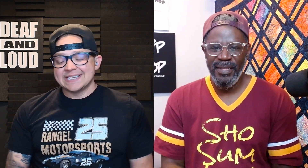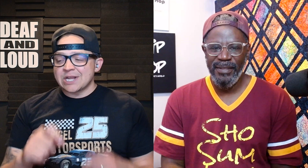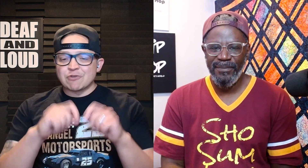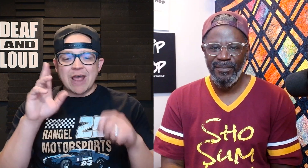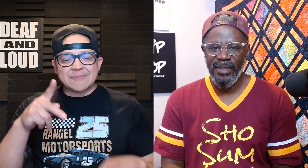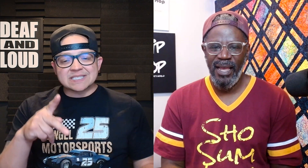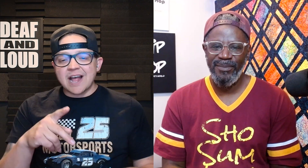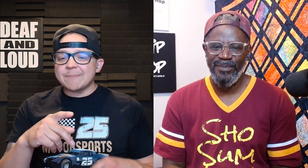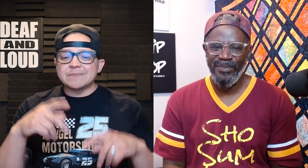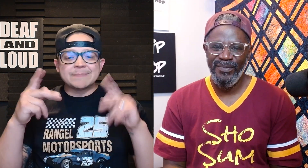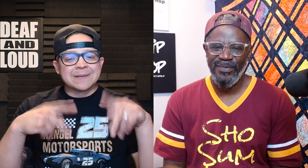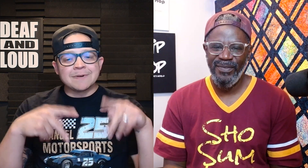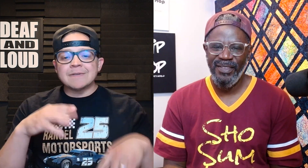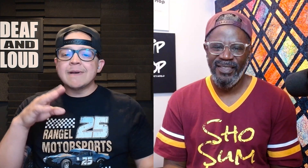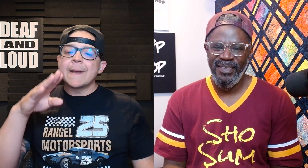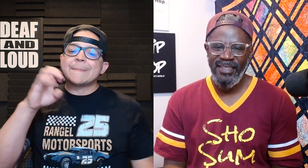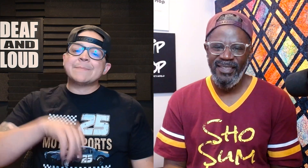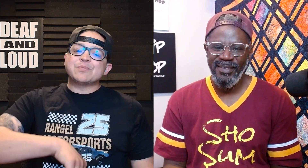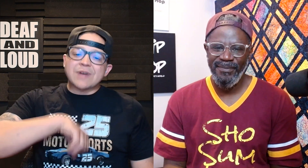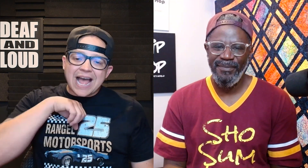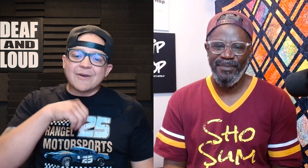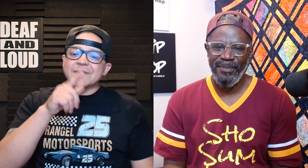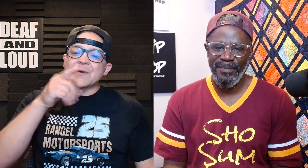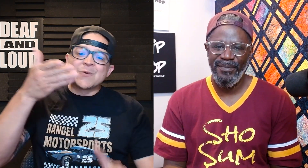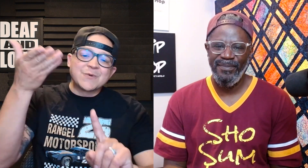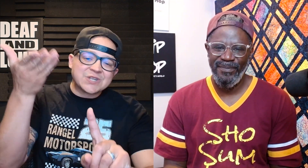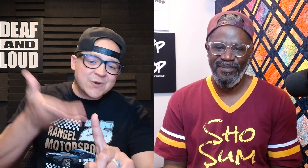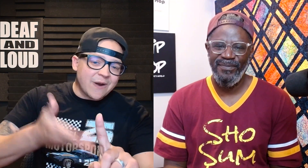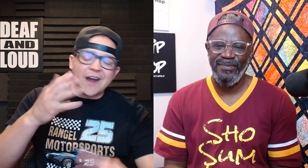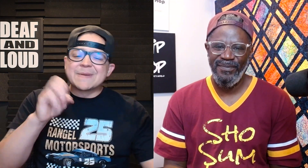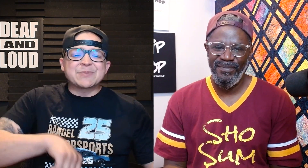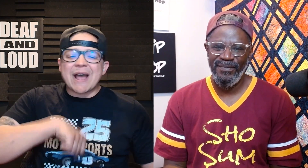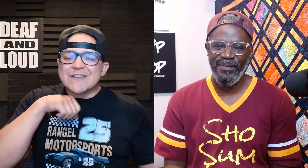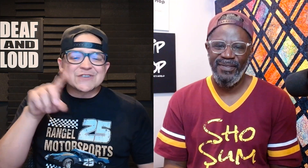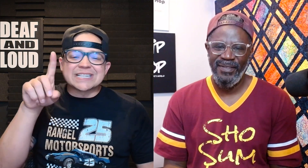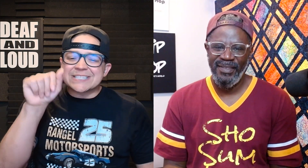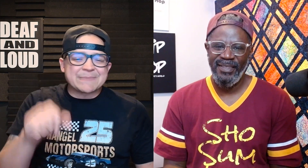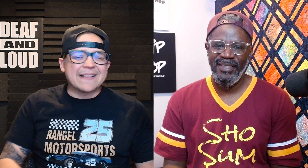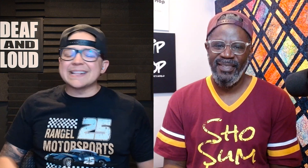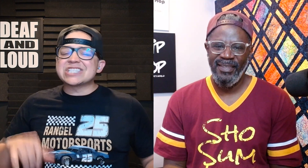So to wrap this up, people, be proud of who you are. Be proud of your disability.